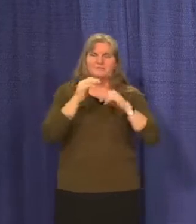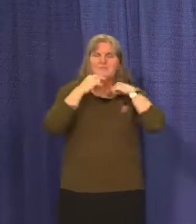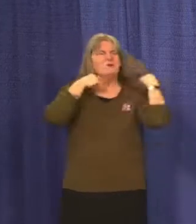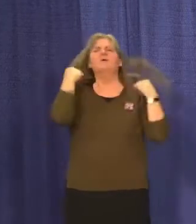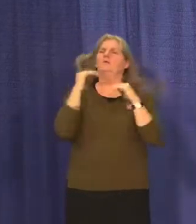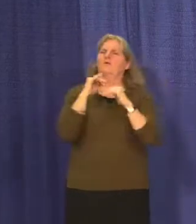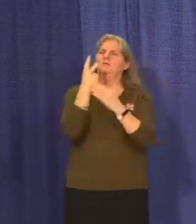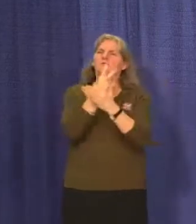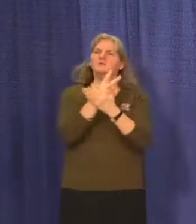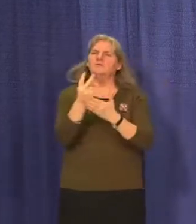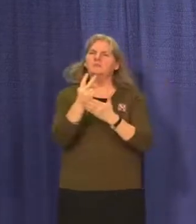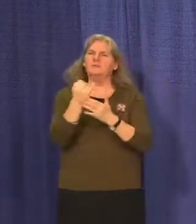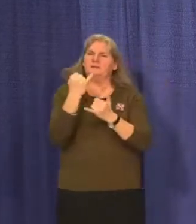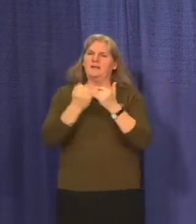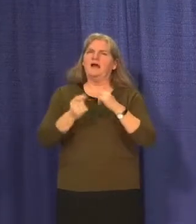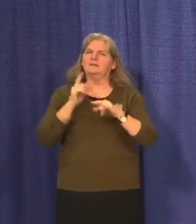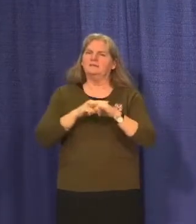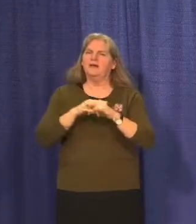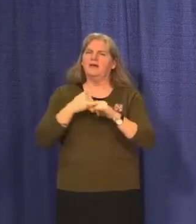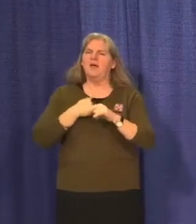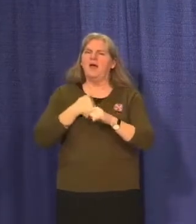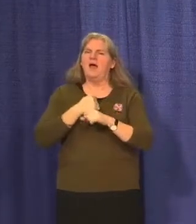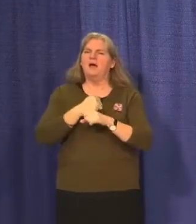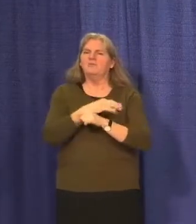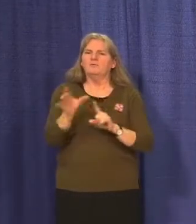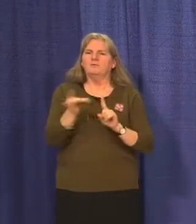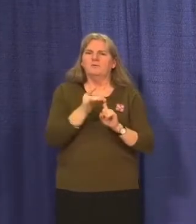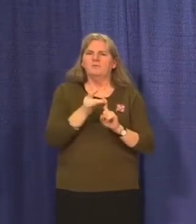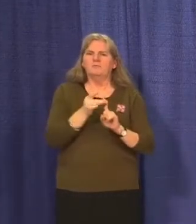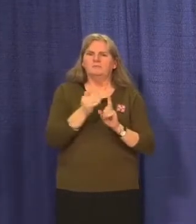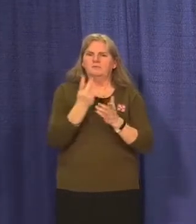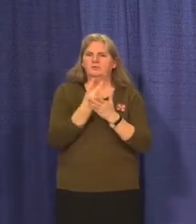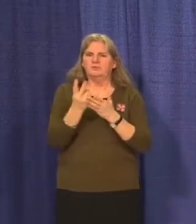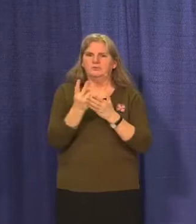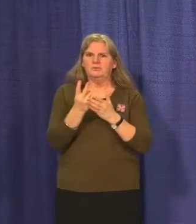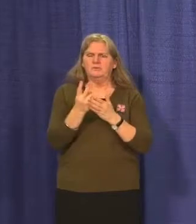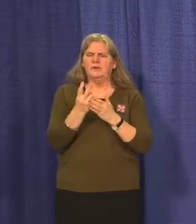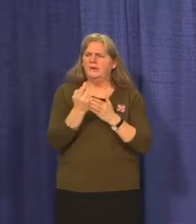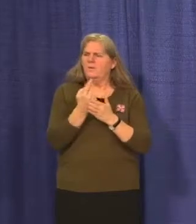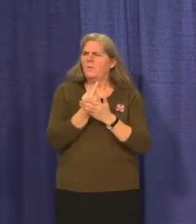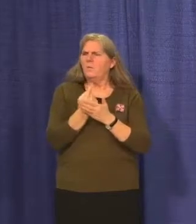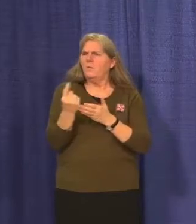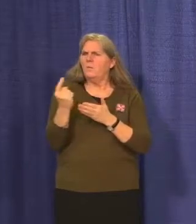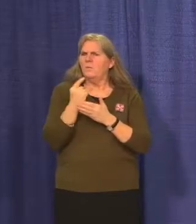In fact,, it is now over two weeks since we announced our last new case, and a week since